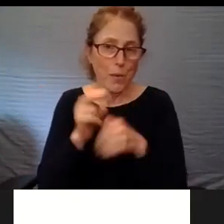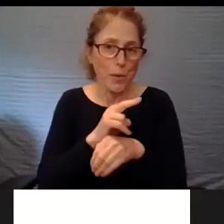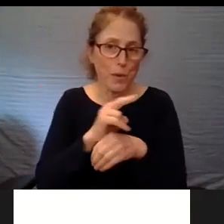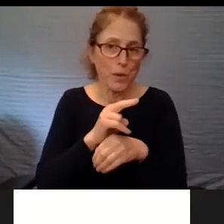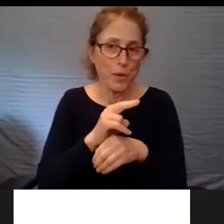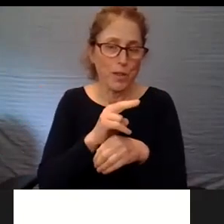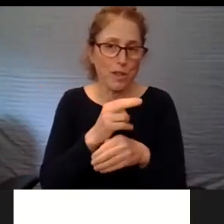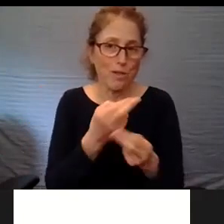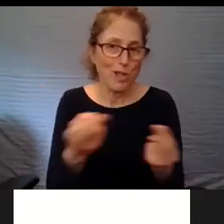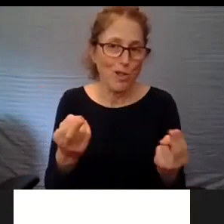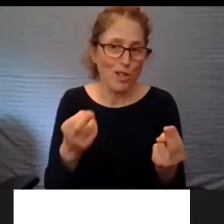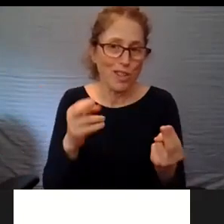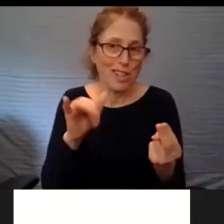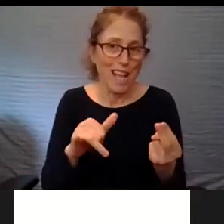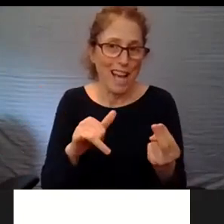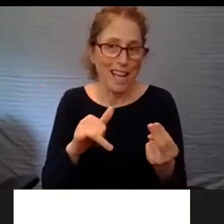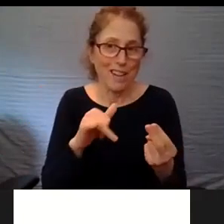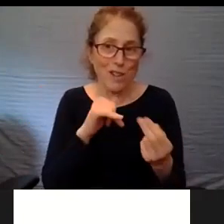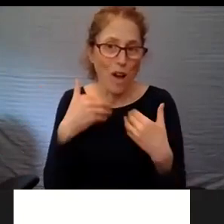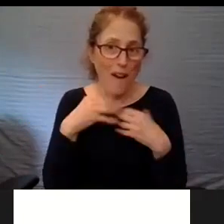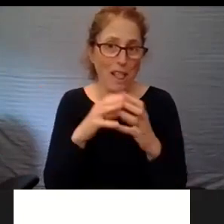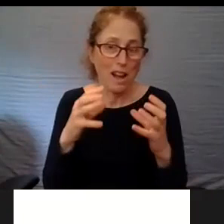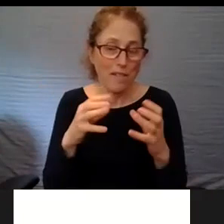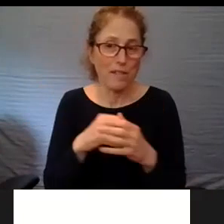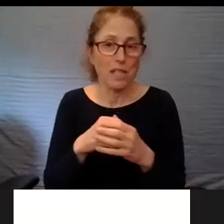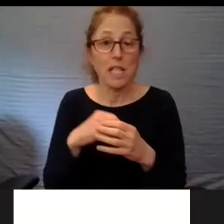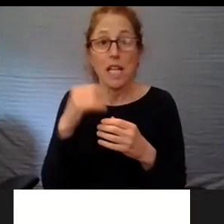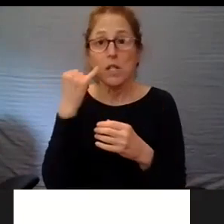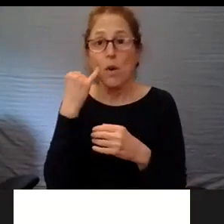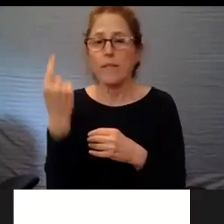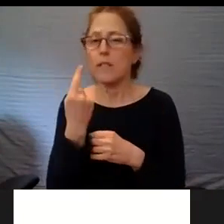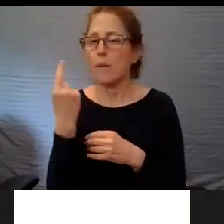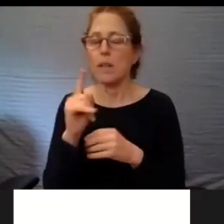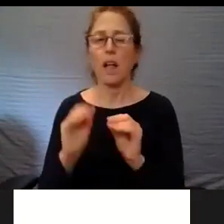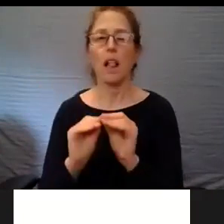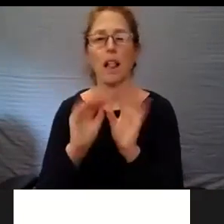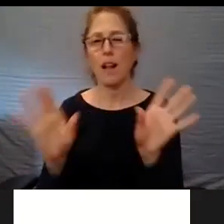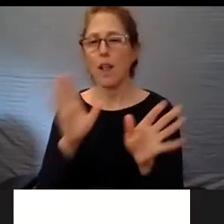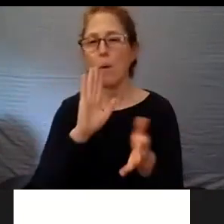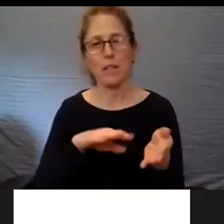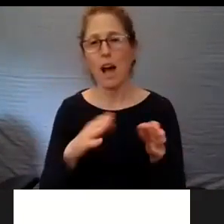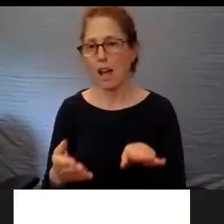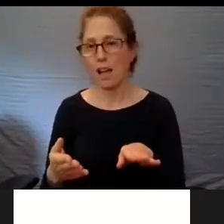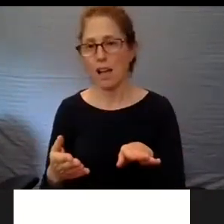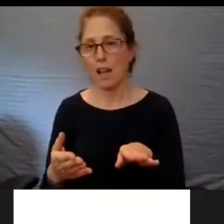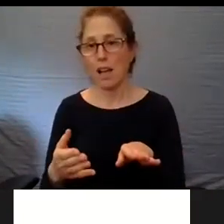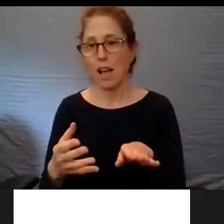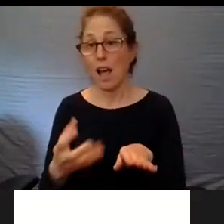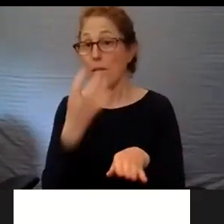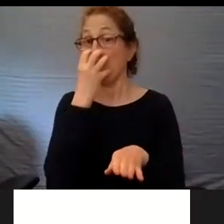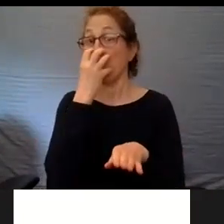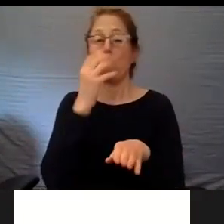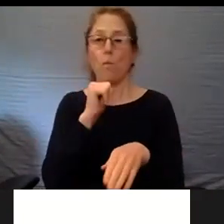So if someone is clearly dying and a ventilator won't help them